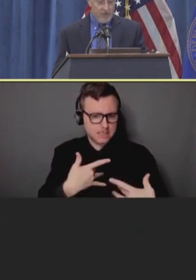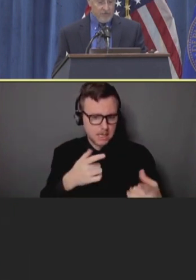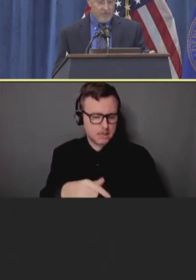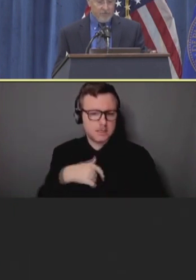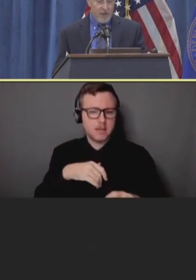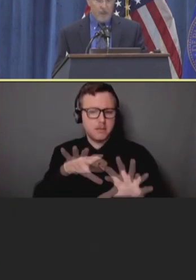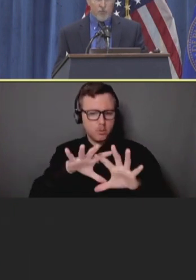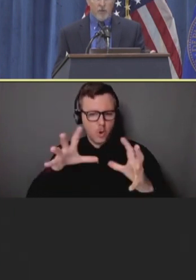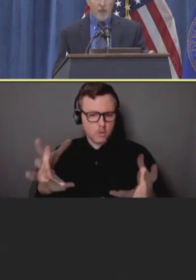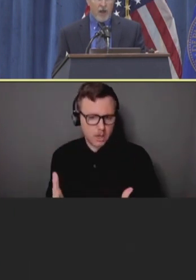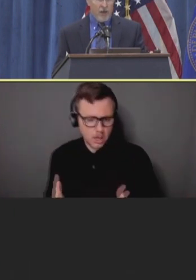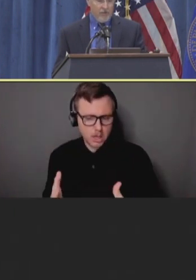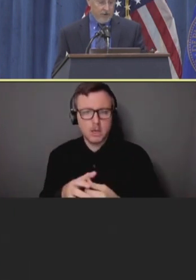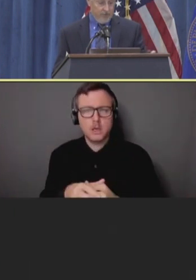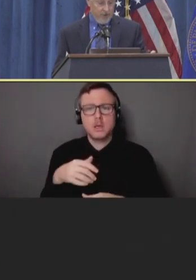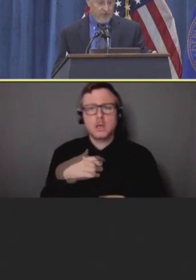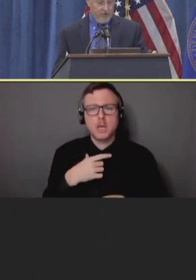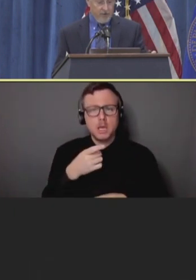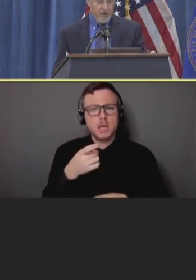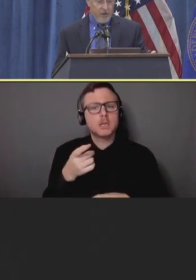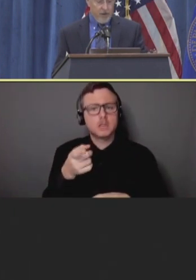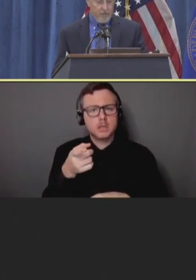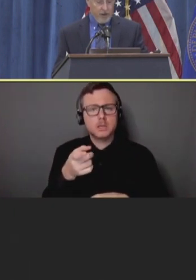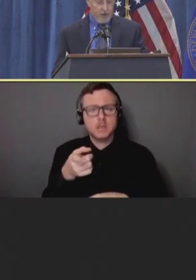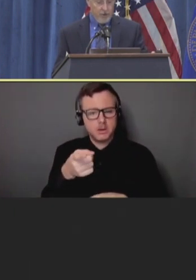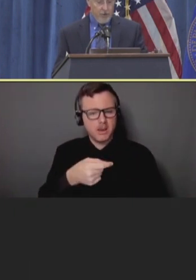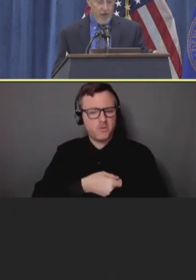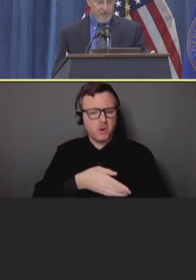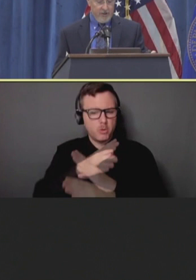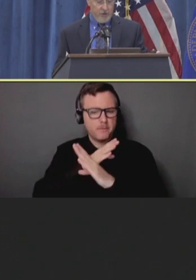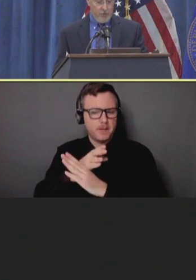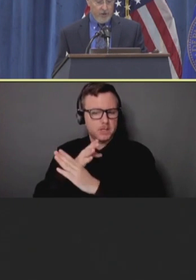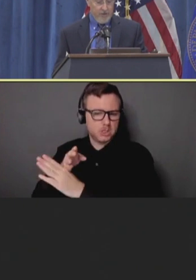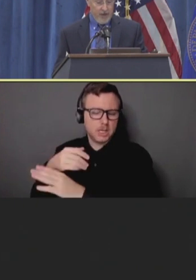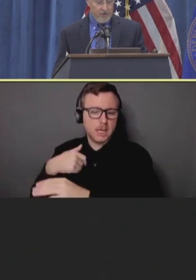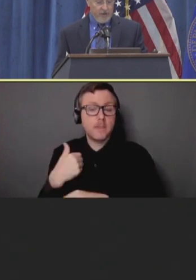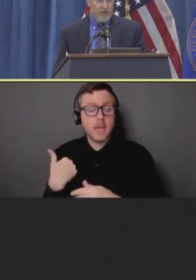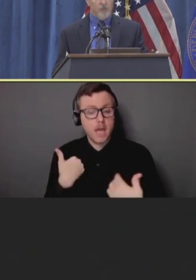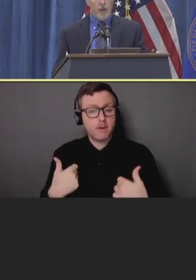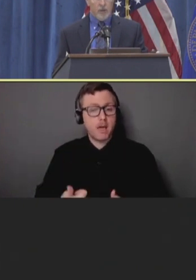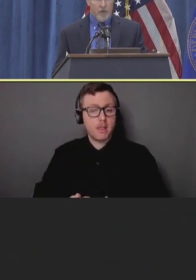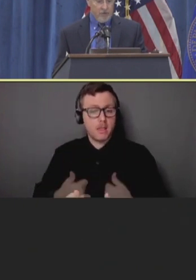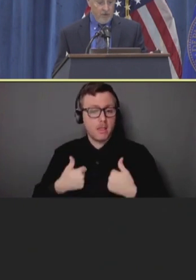vaccines, as well as high level information about a new live attenuated vaccine in development